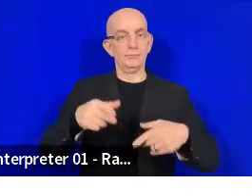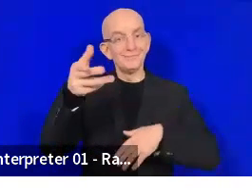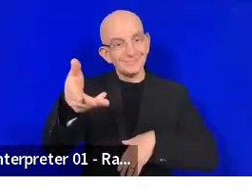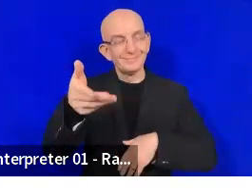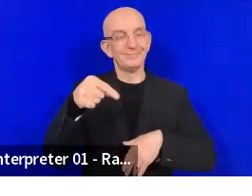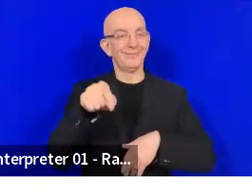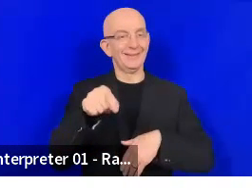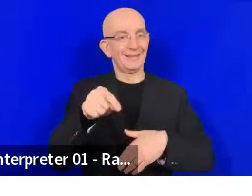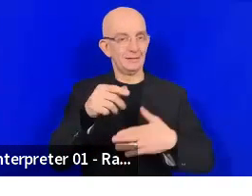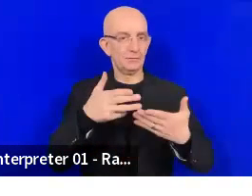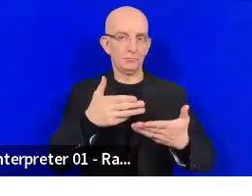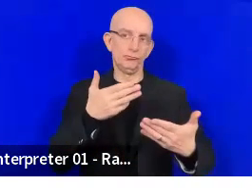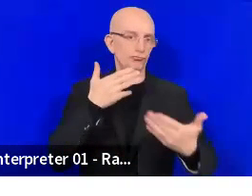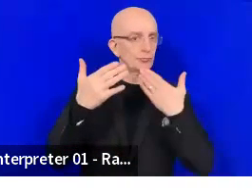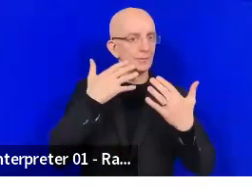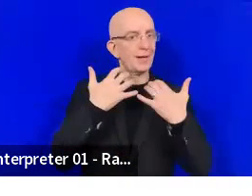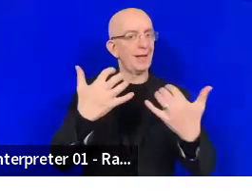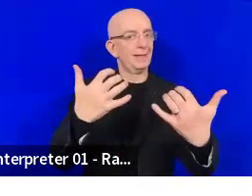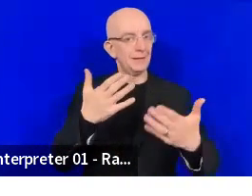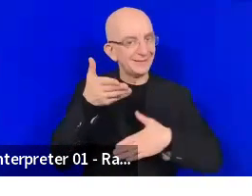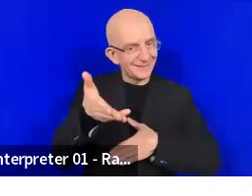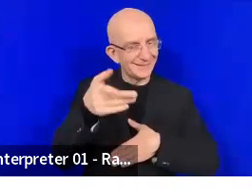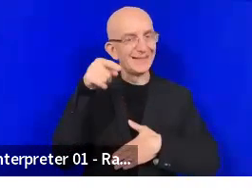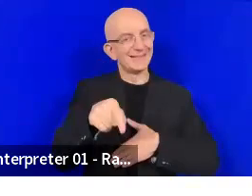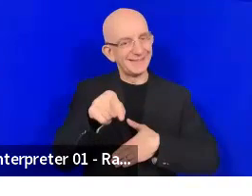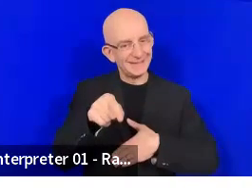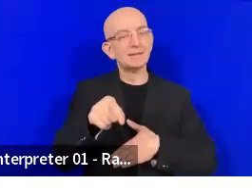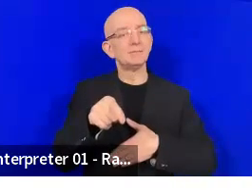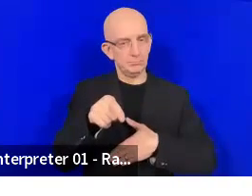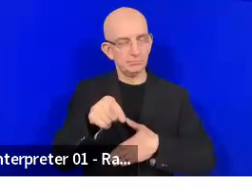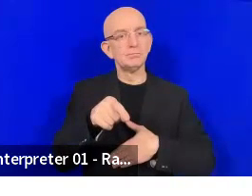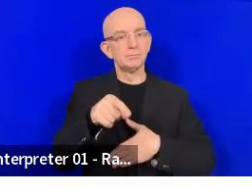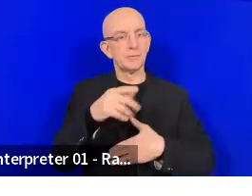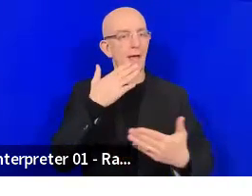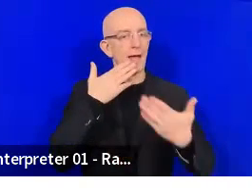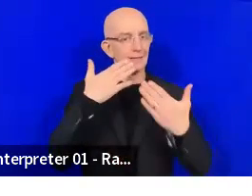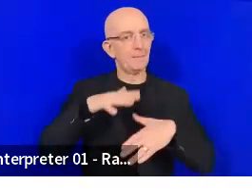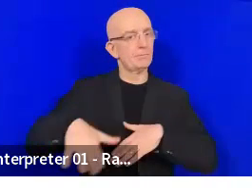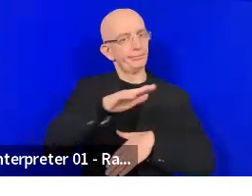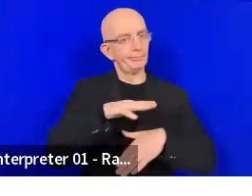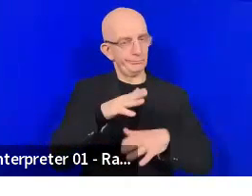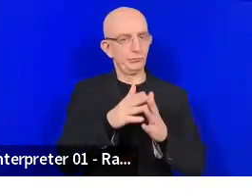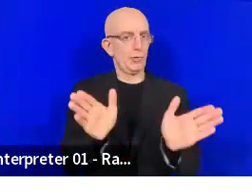hearings to develop the process and developing the Zero Draft.